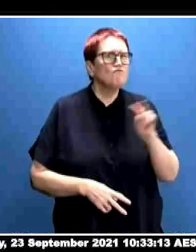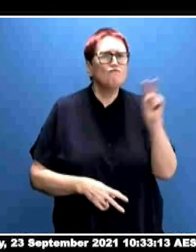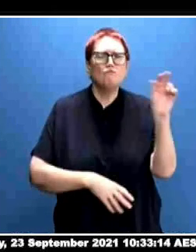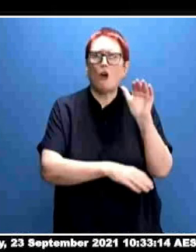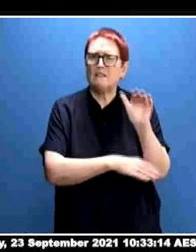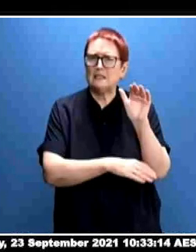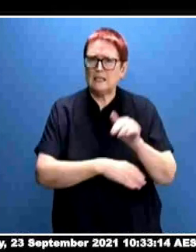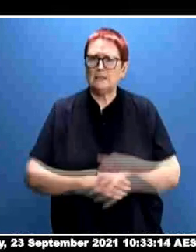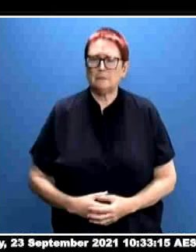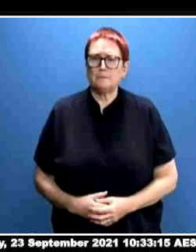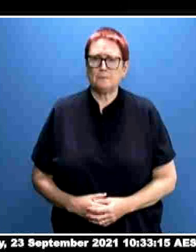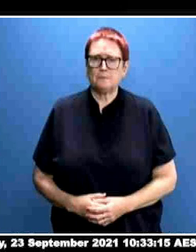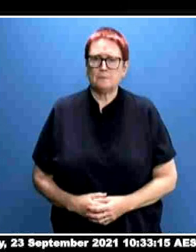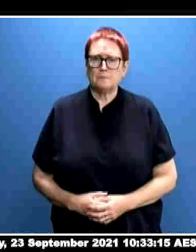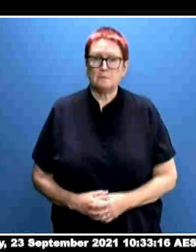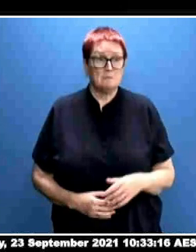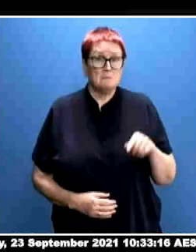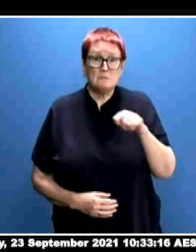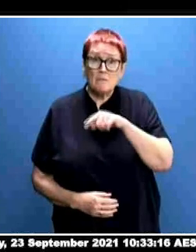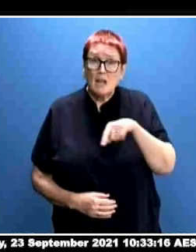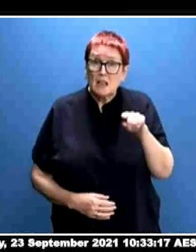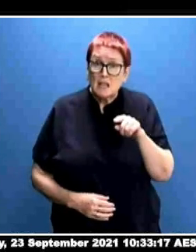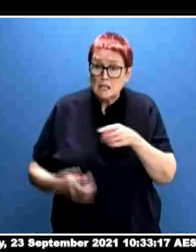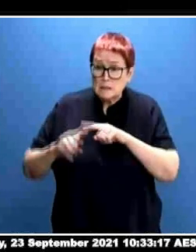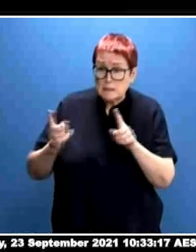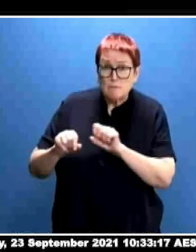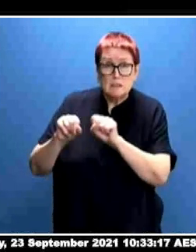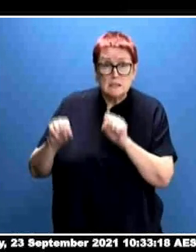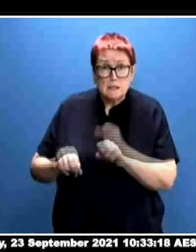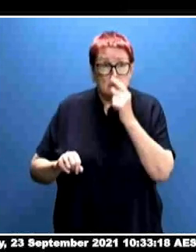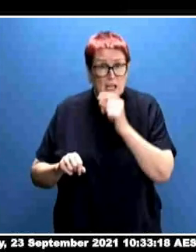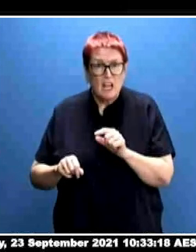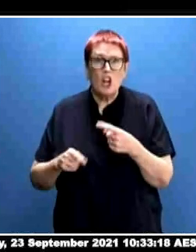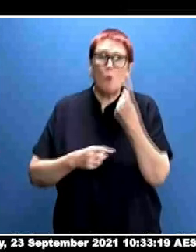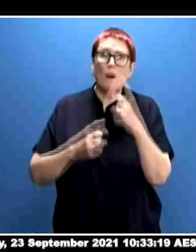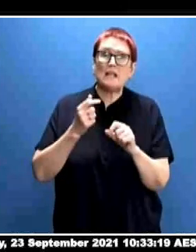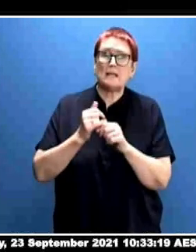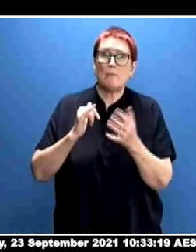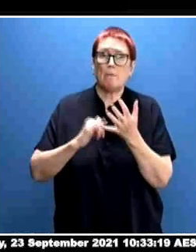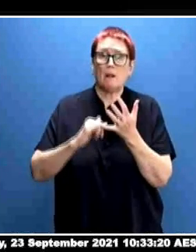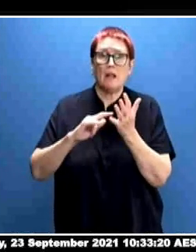although these models can be utilised in other settings. So, the Sanctuary Model, for example, is used here in WA,